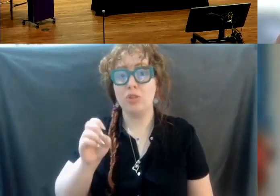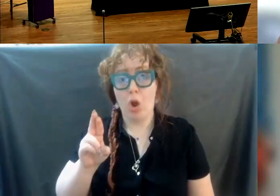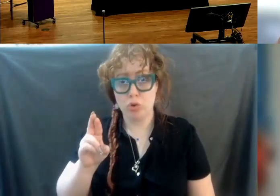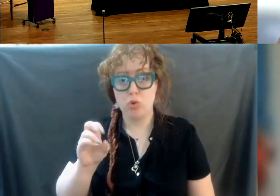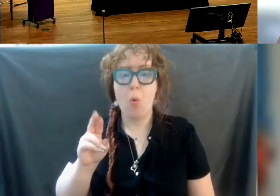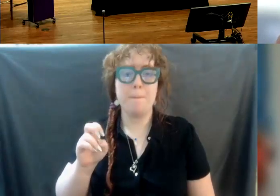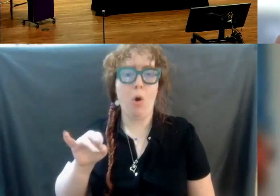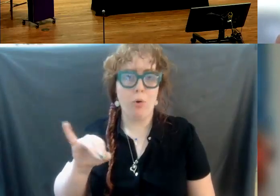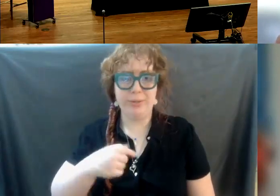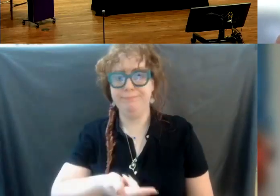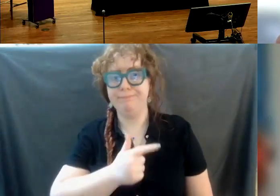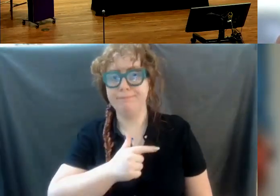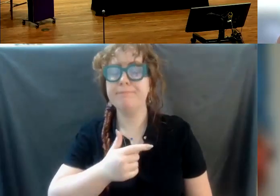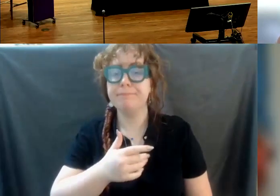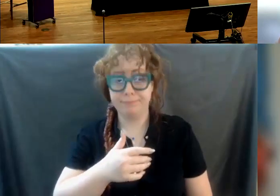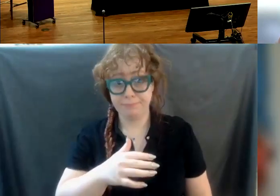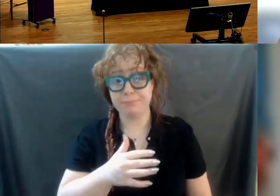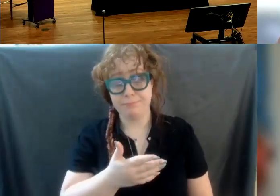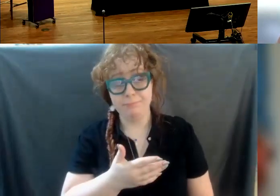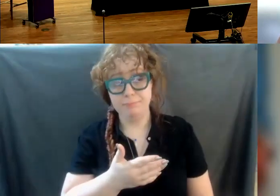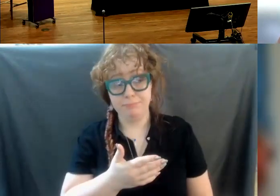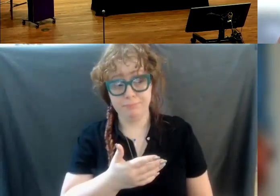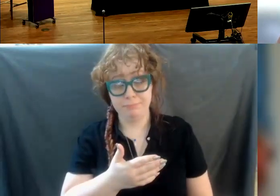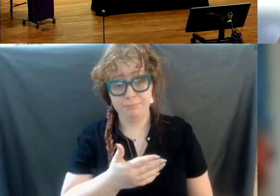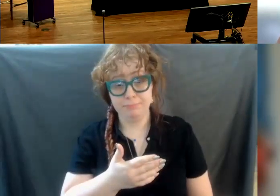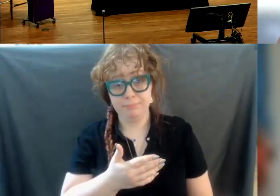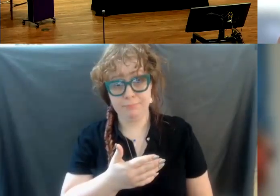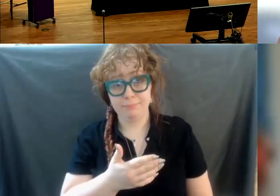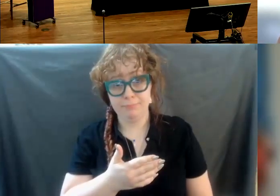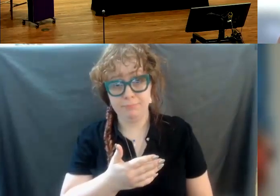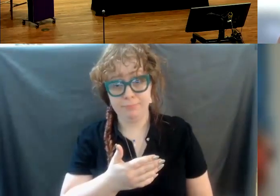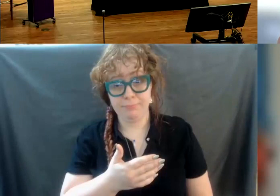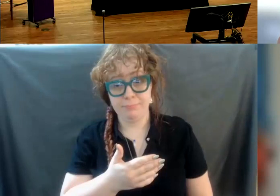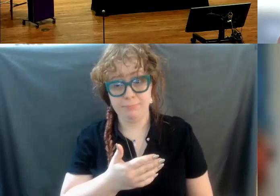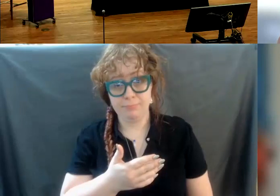starting with one of the reasons that we're excited about coming to this